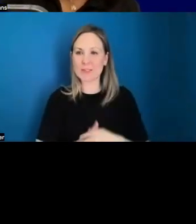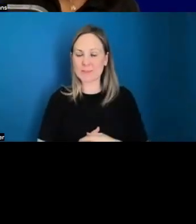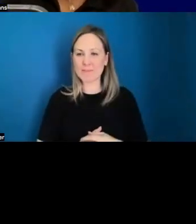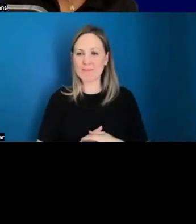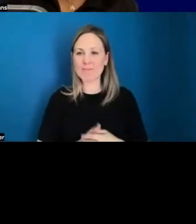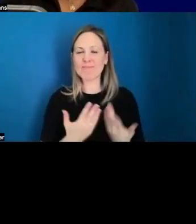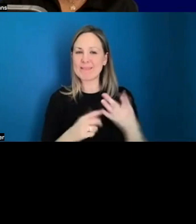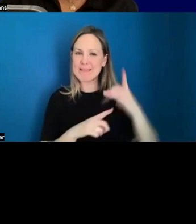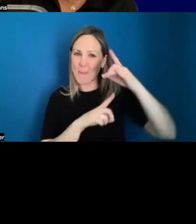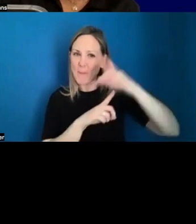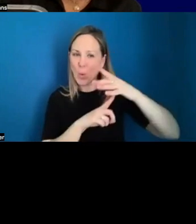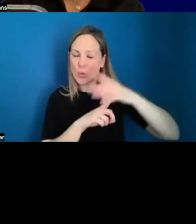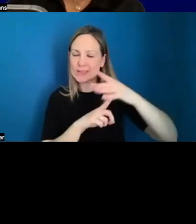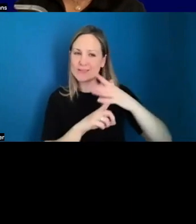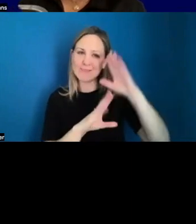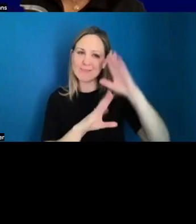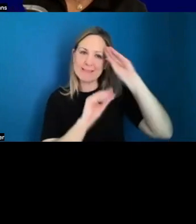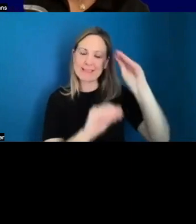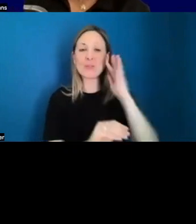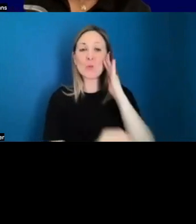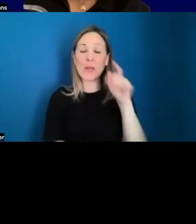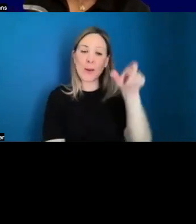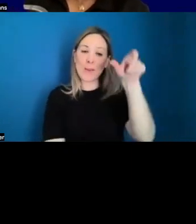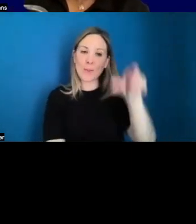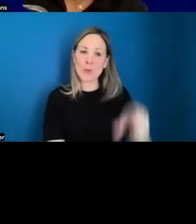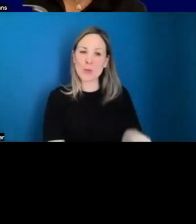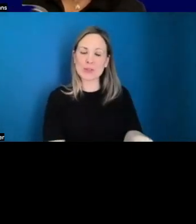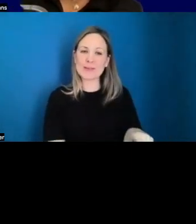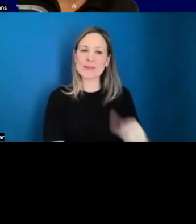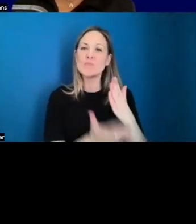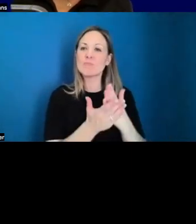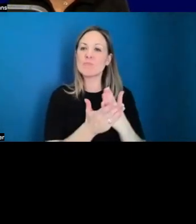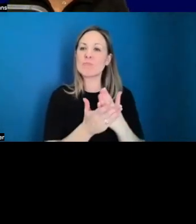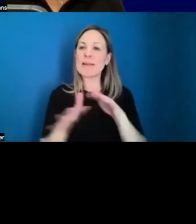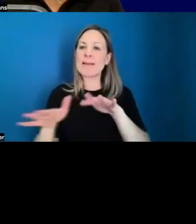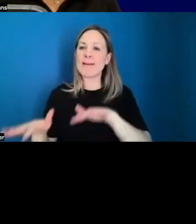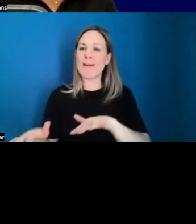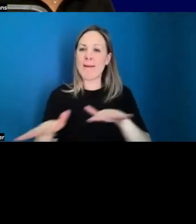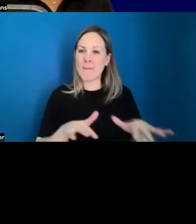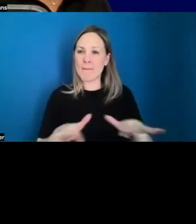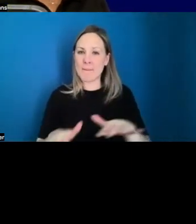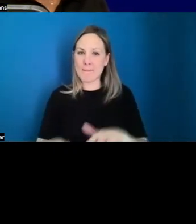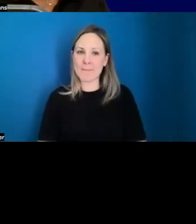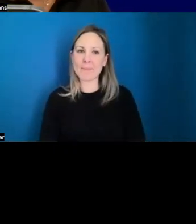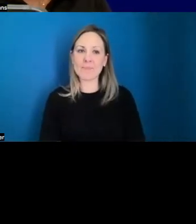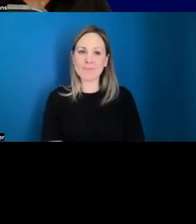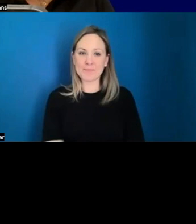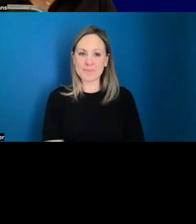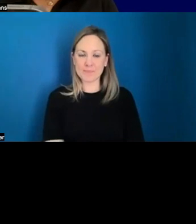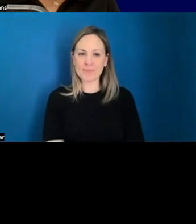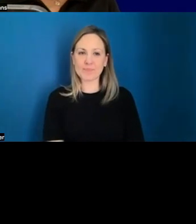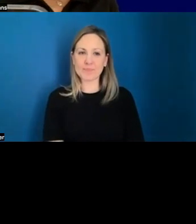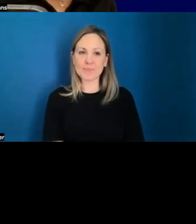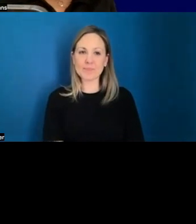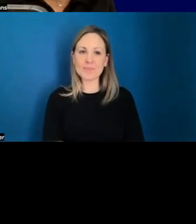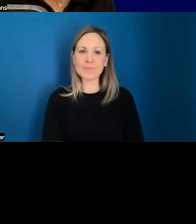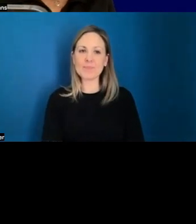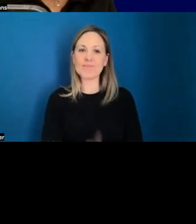the individual is actually at a period of calm. Firstly we have what we call the foundation stage,